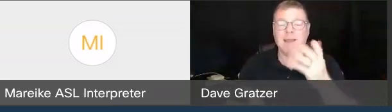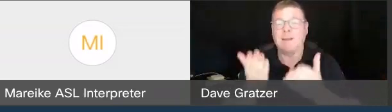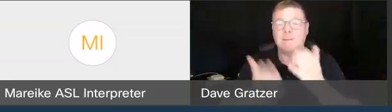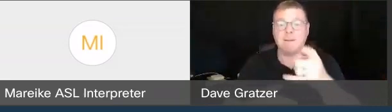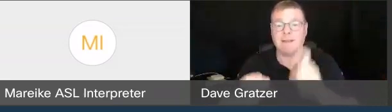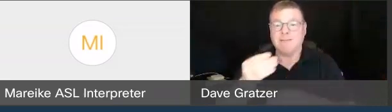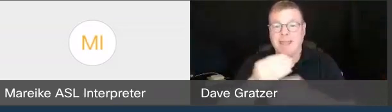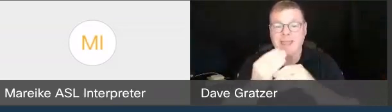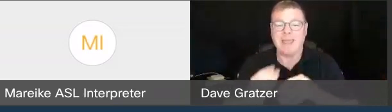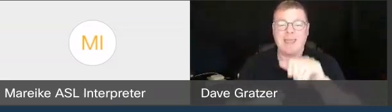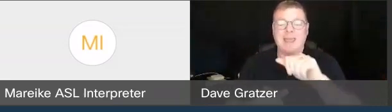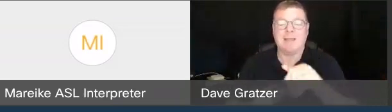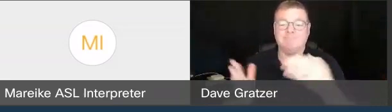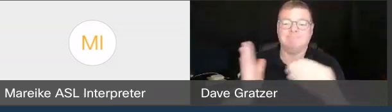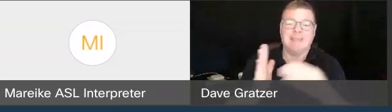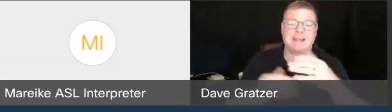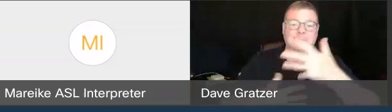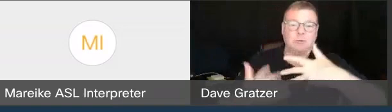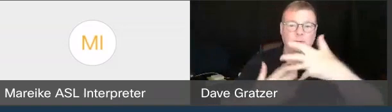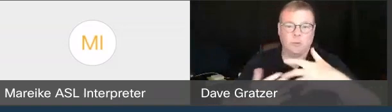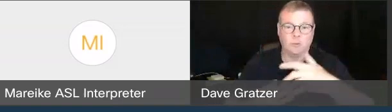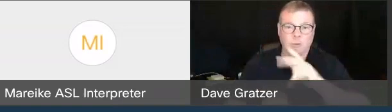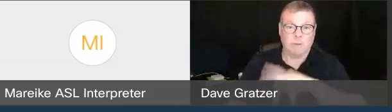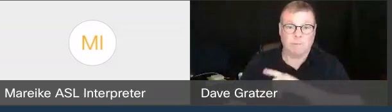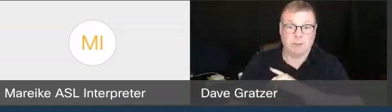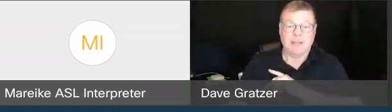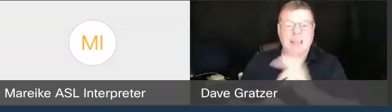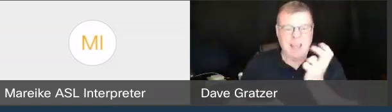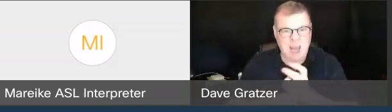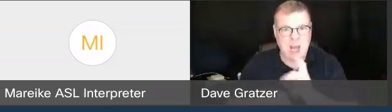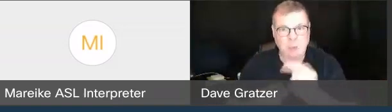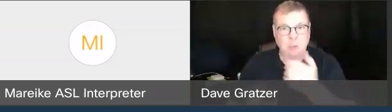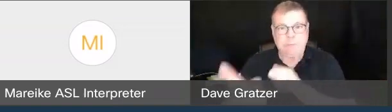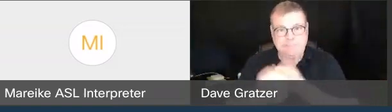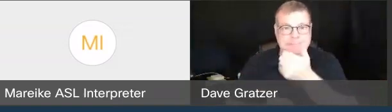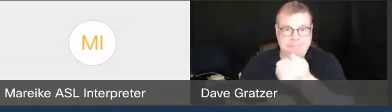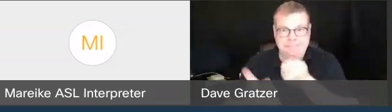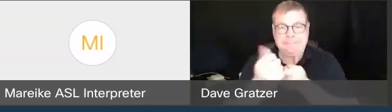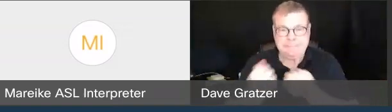antisocial personality traits, which makes individuals harder to engage, harder to build